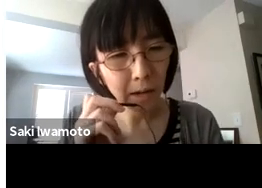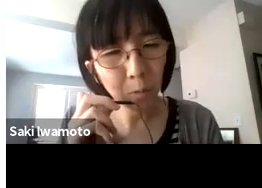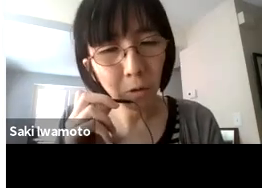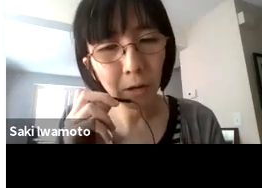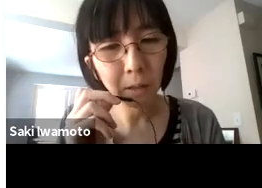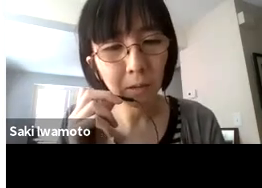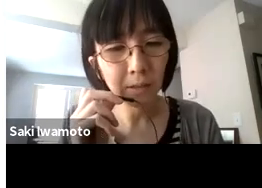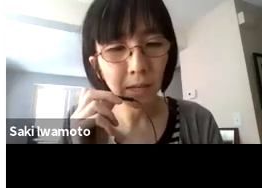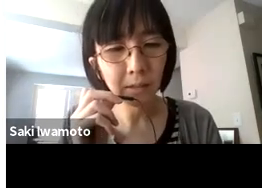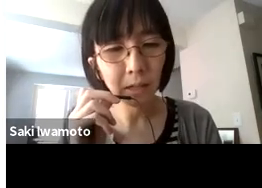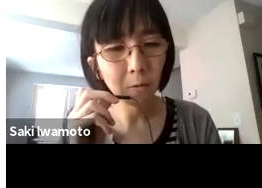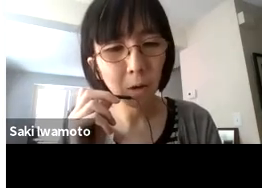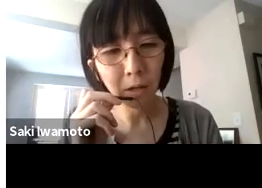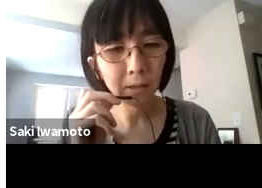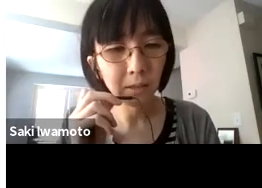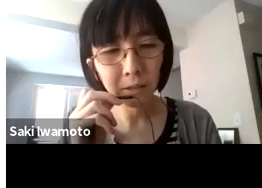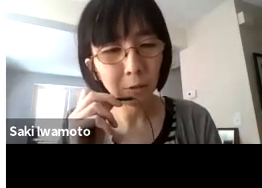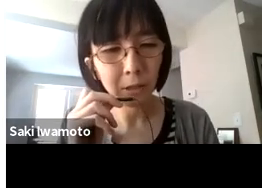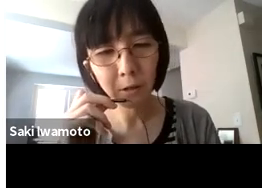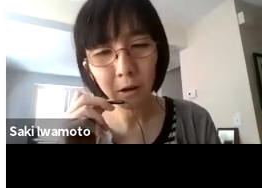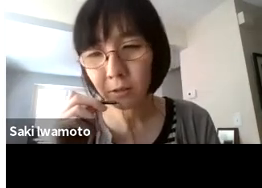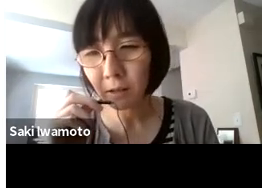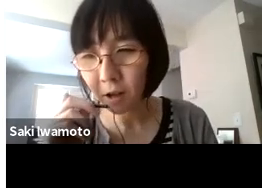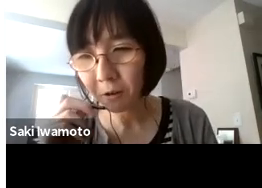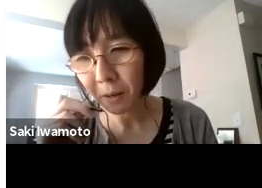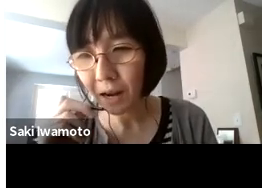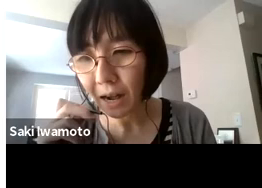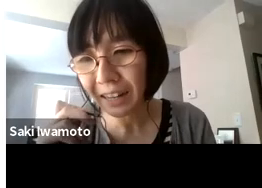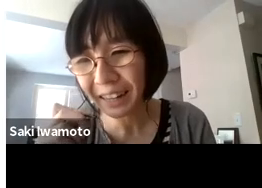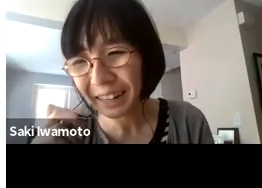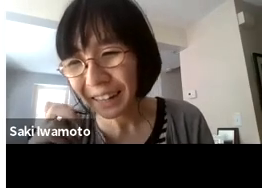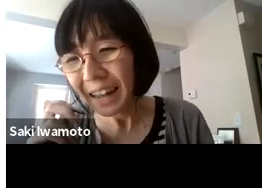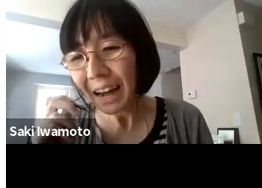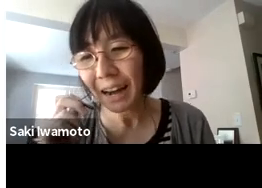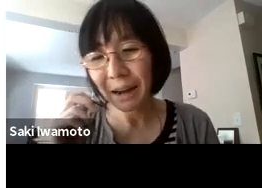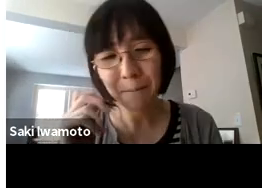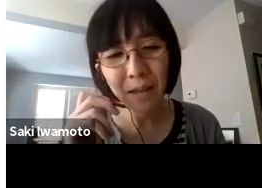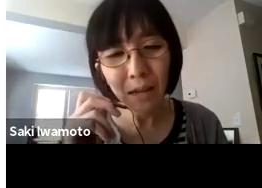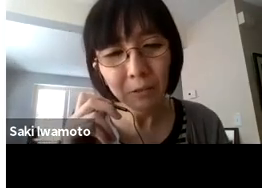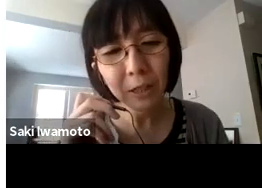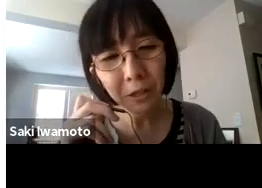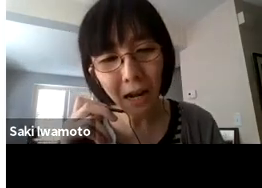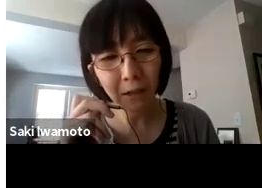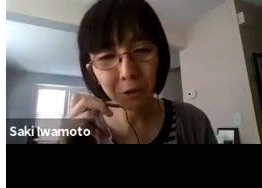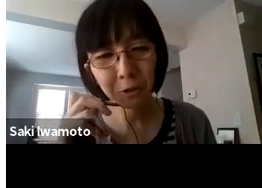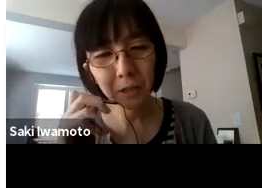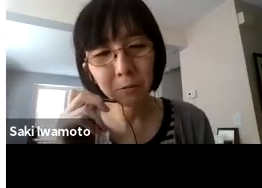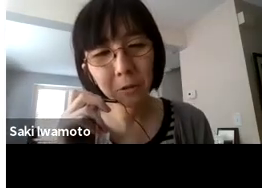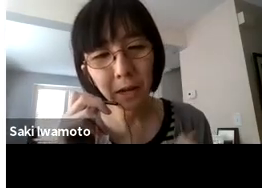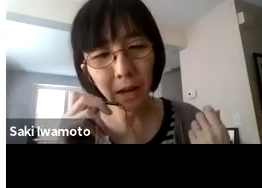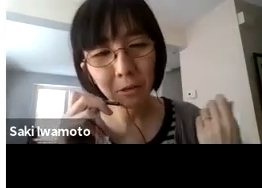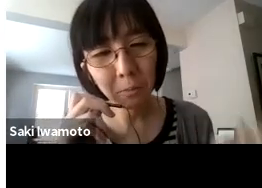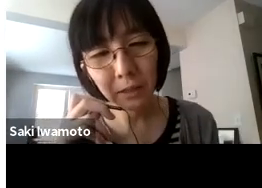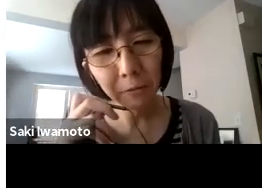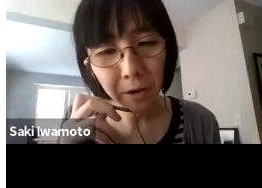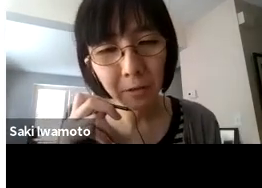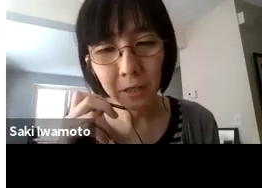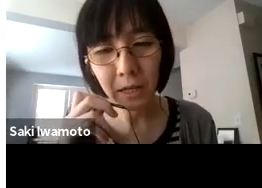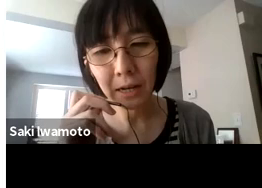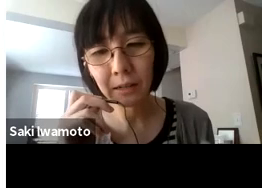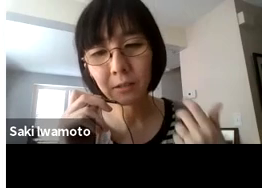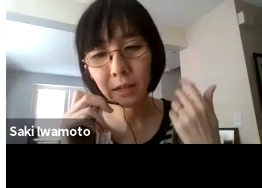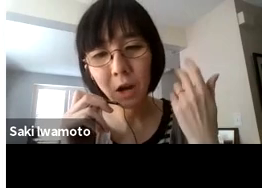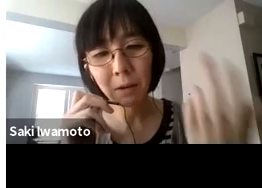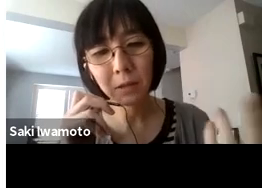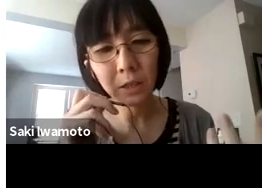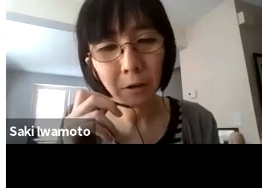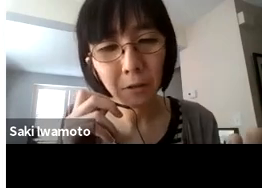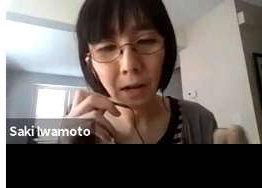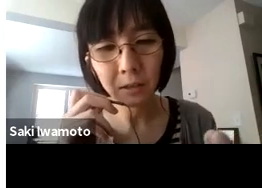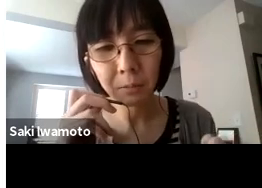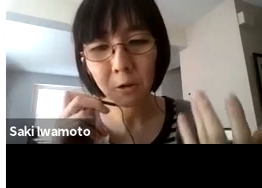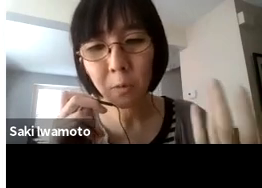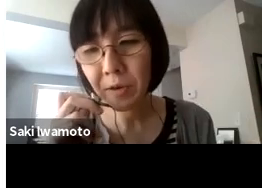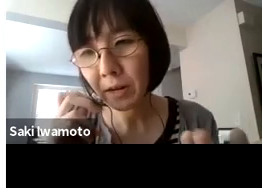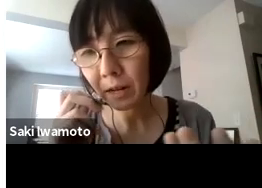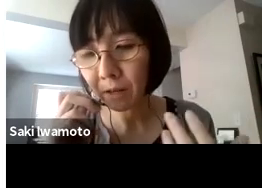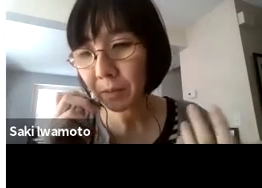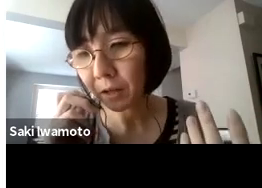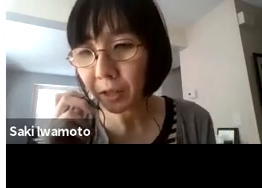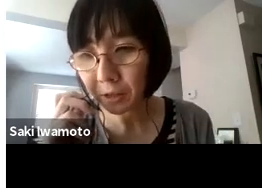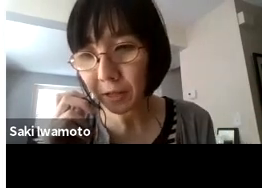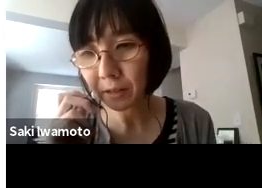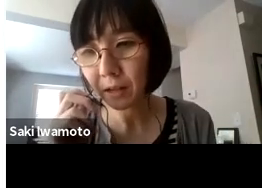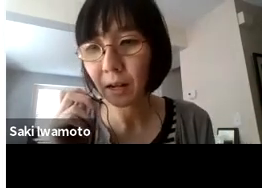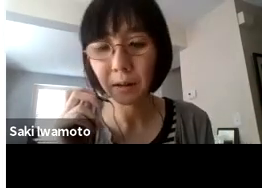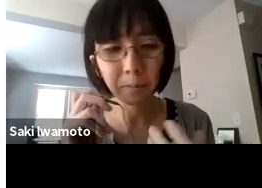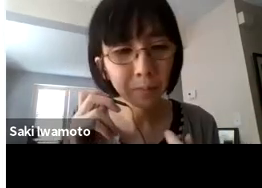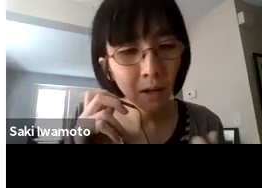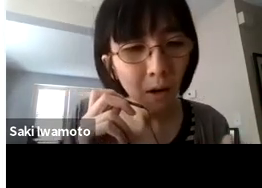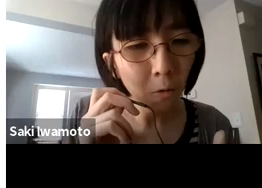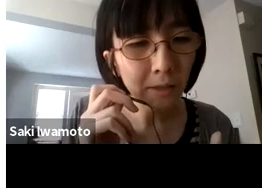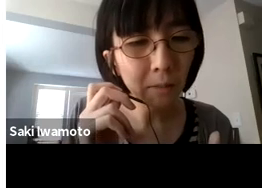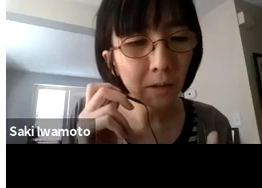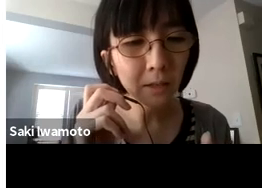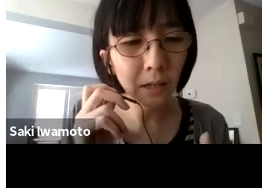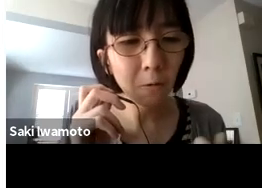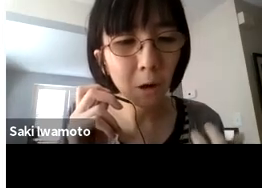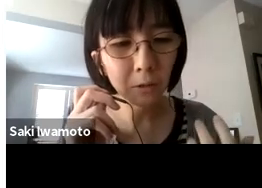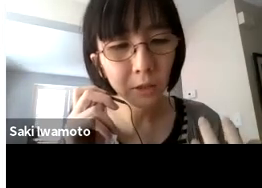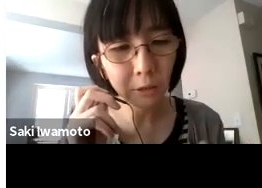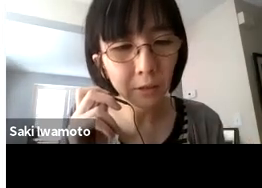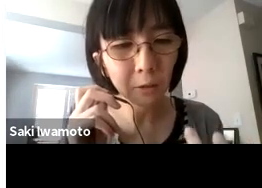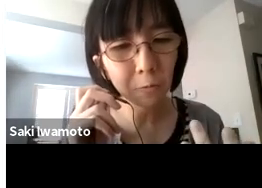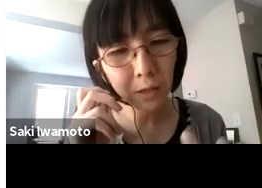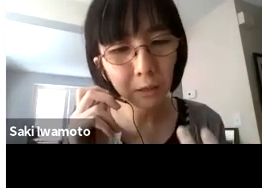So for example, if someone says like wow like this child like talks a lot Oh my God, we could actually look at it a little bit differently and think about the child as being communicative and being articulate, or someone is like wow this child is like